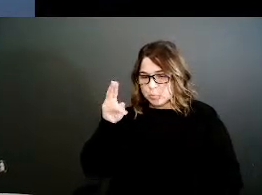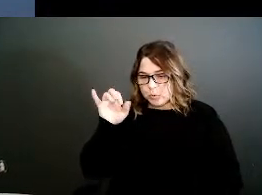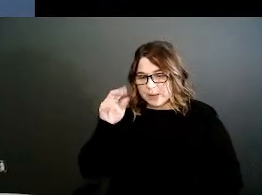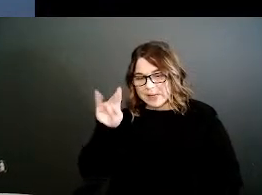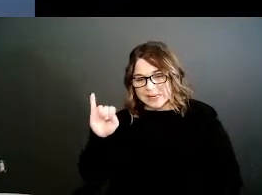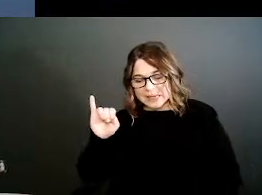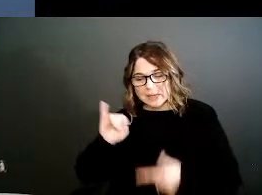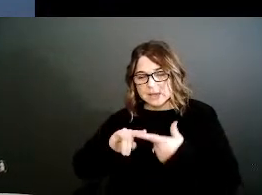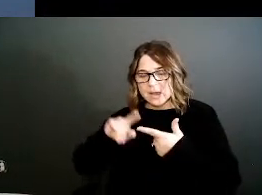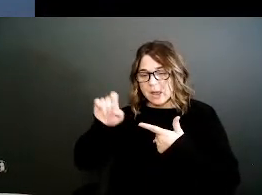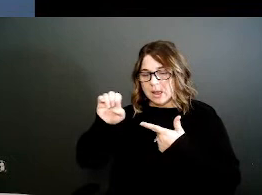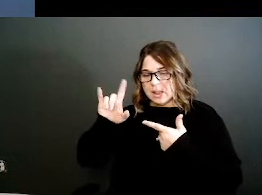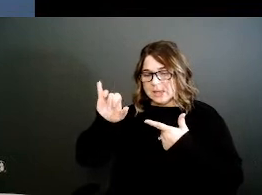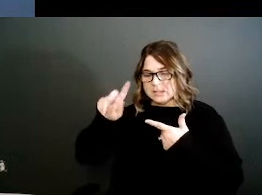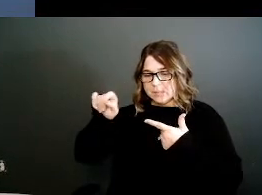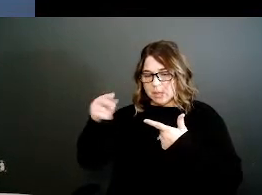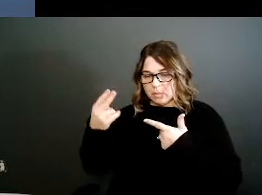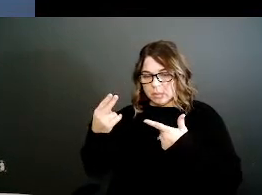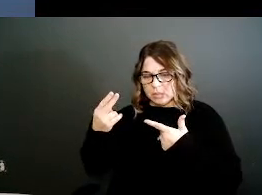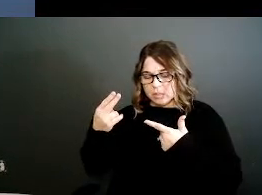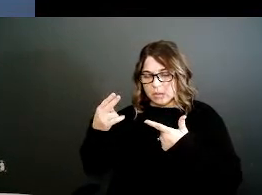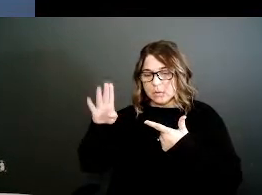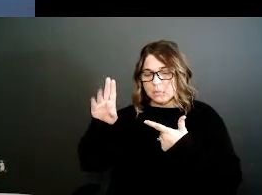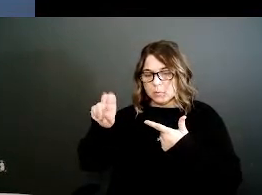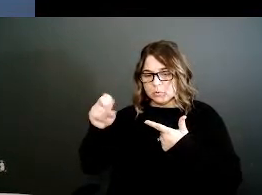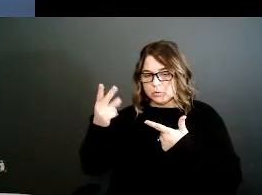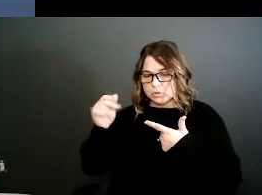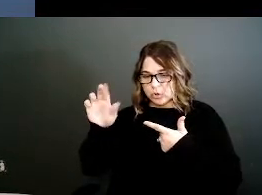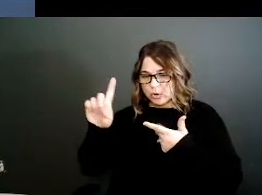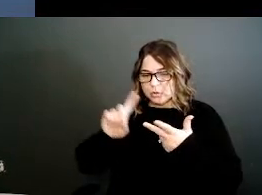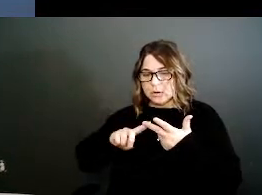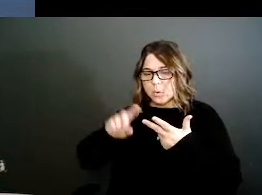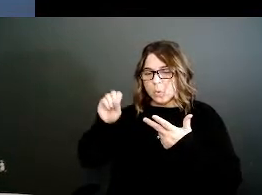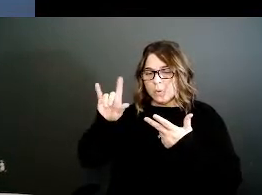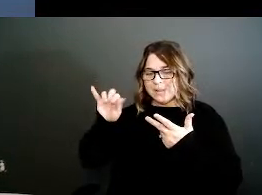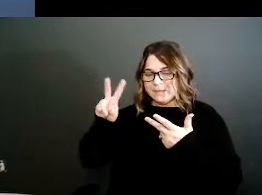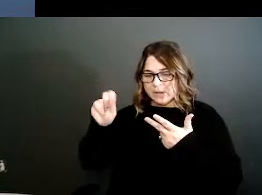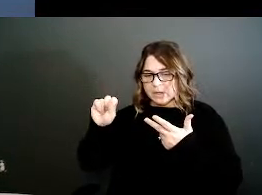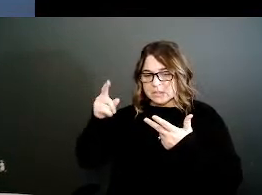GASPORINI, ELIZABETH BOUCHARD, OLIVIA SPARKS, SARAH